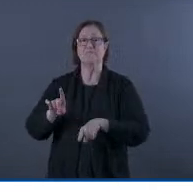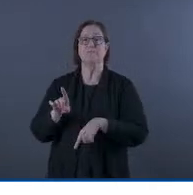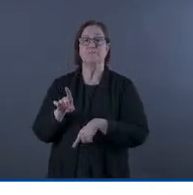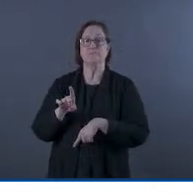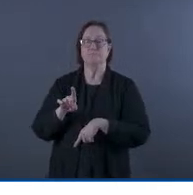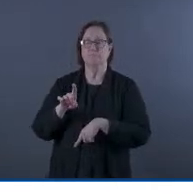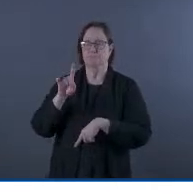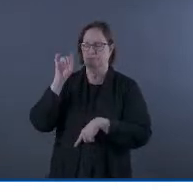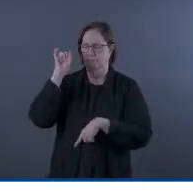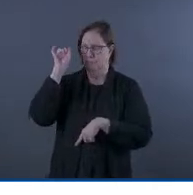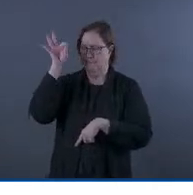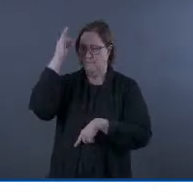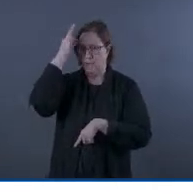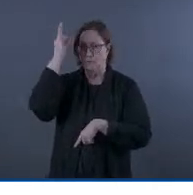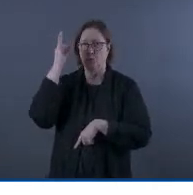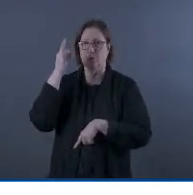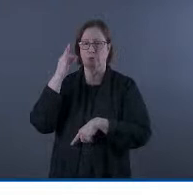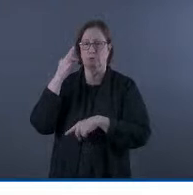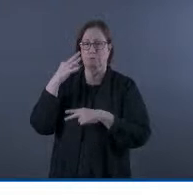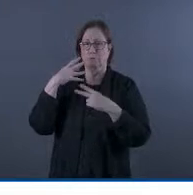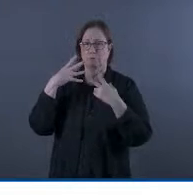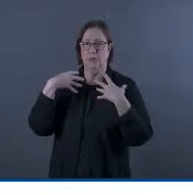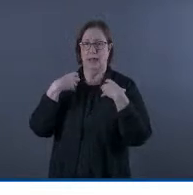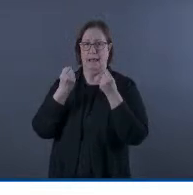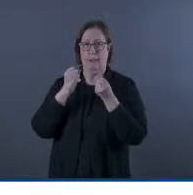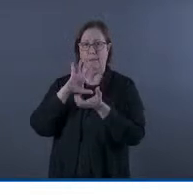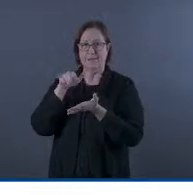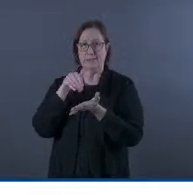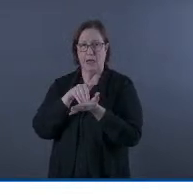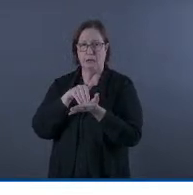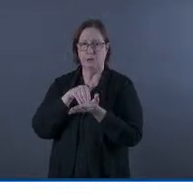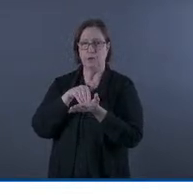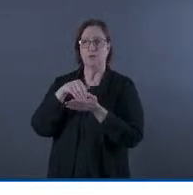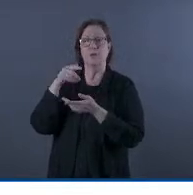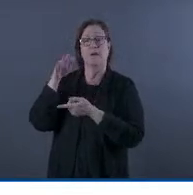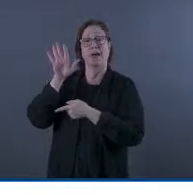which are also receiving direct doses from the federal government.